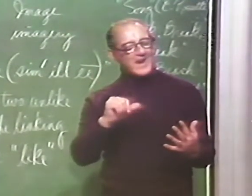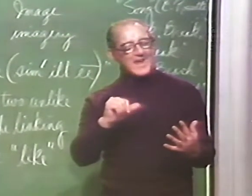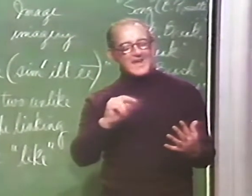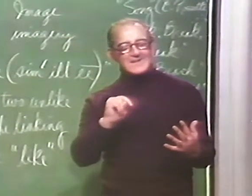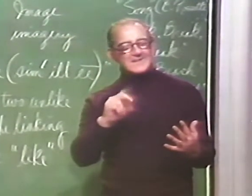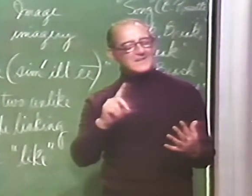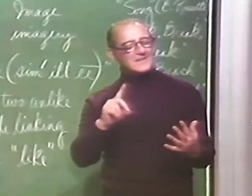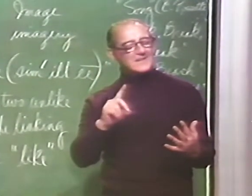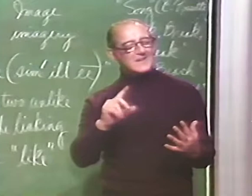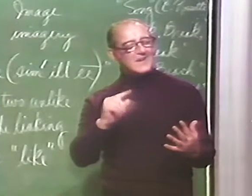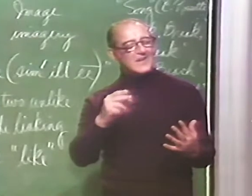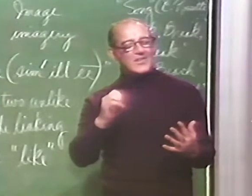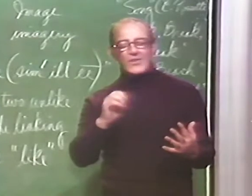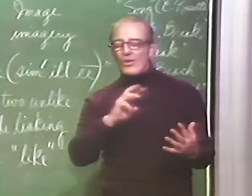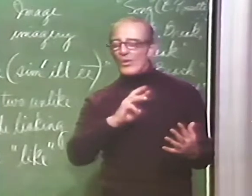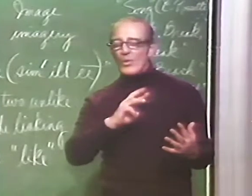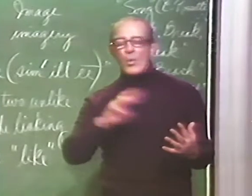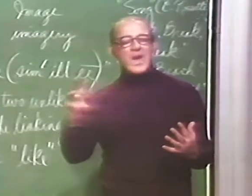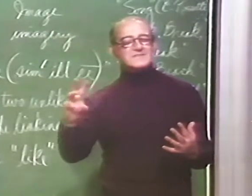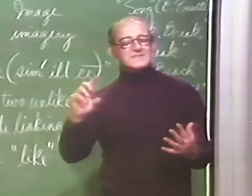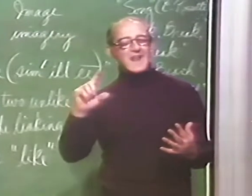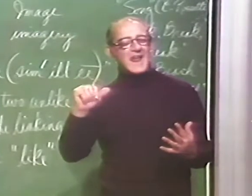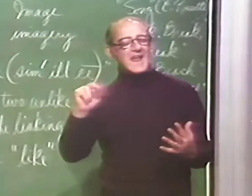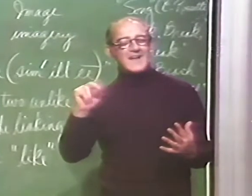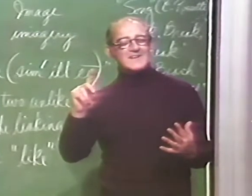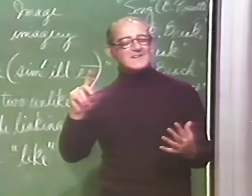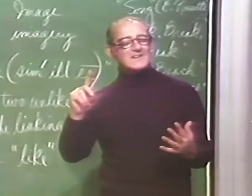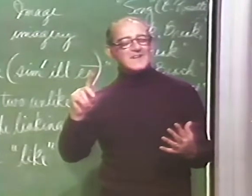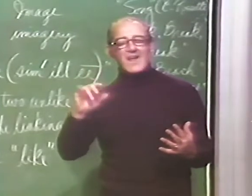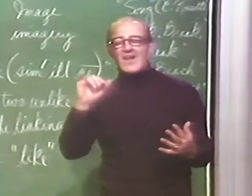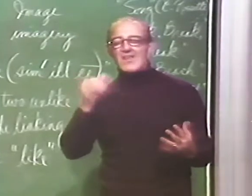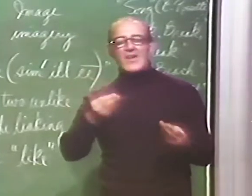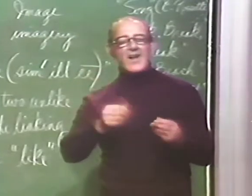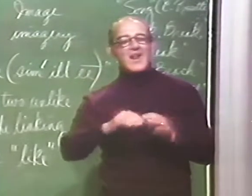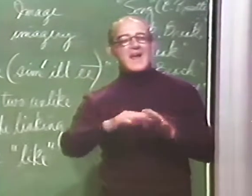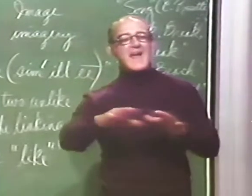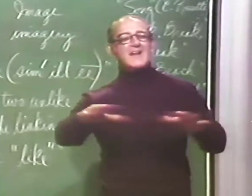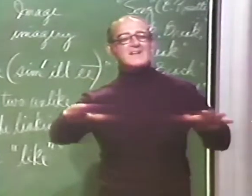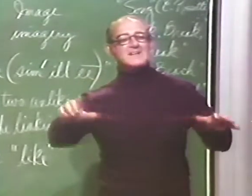"IT'S A FINE LAND, "THE WEST LAND,